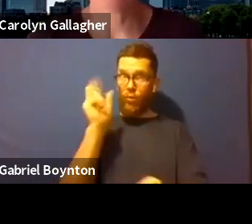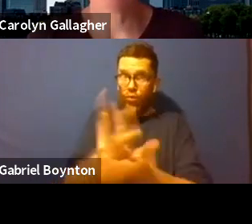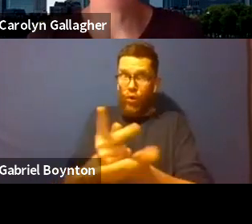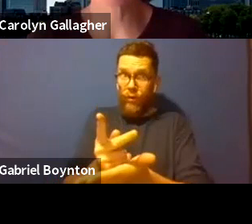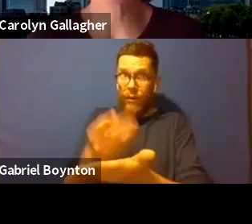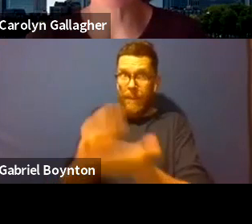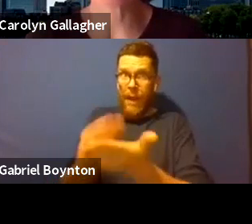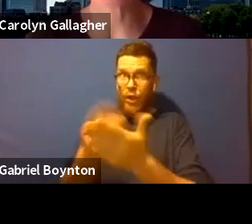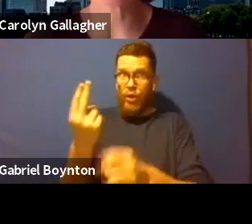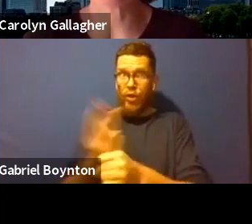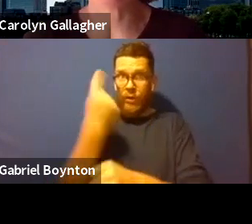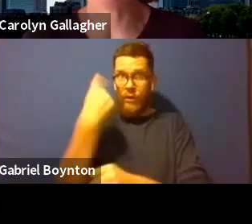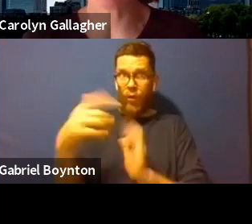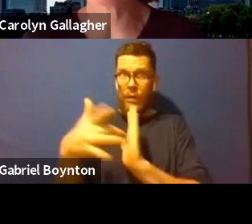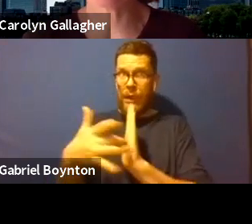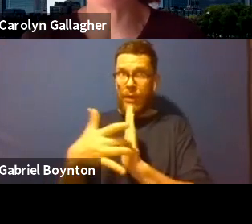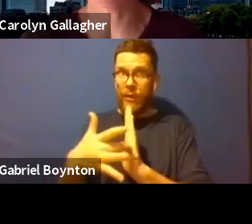Carolyn Gallagher: But I had operation. Oh, sorry. I'm sorry. No.